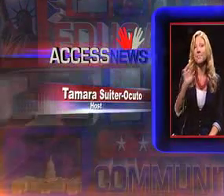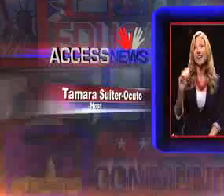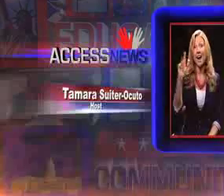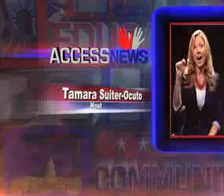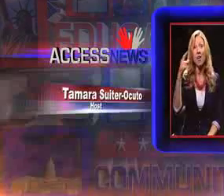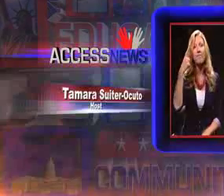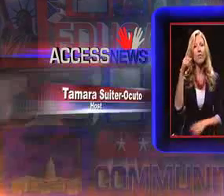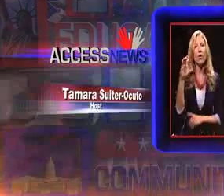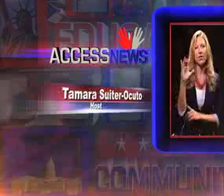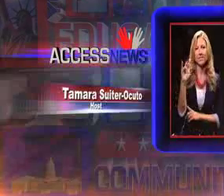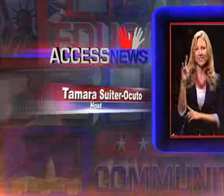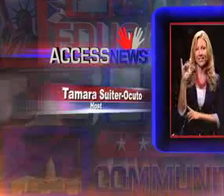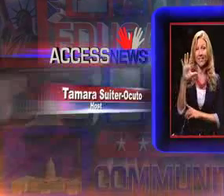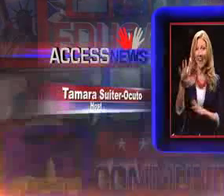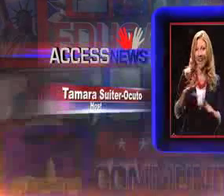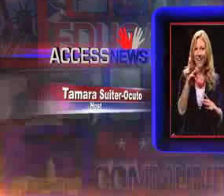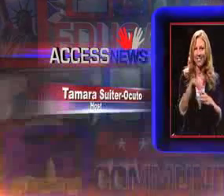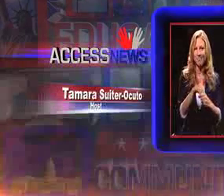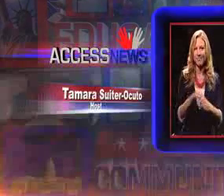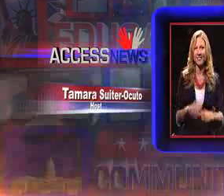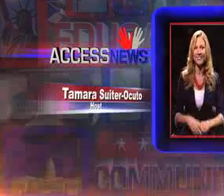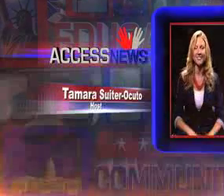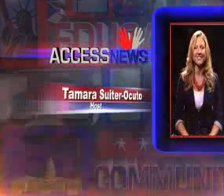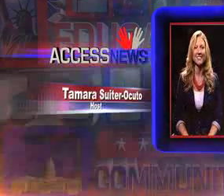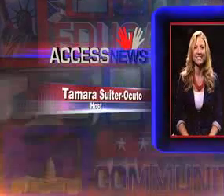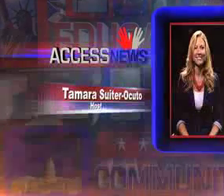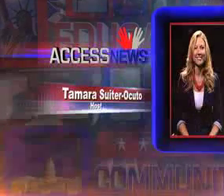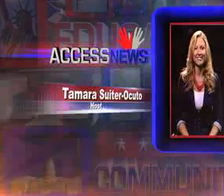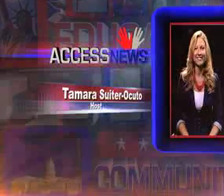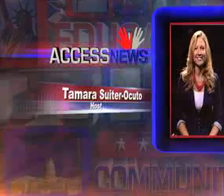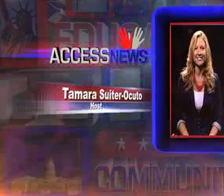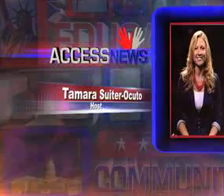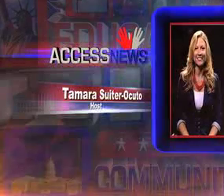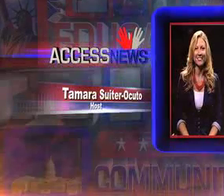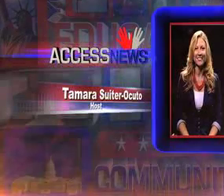Chuck Courtney, Speak Up! Speak Out! for civic engagement.